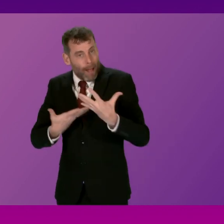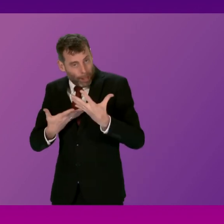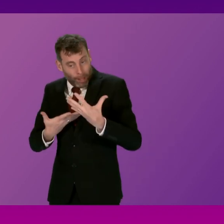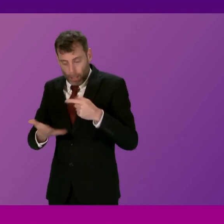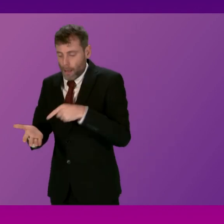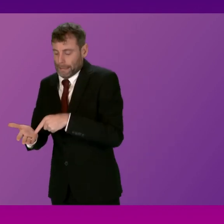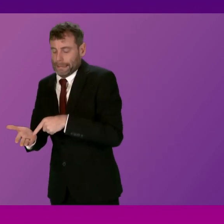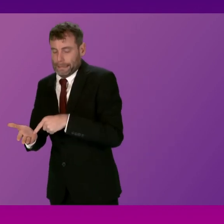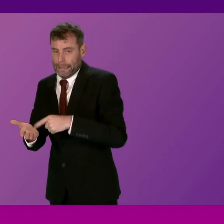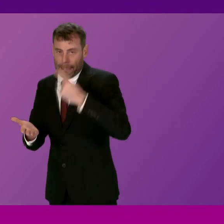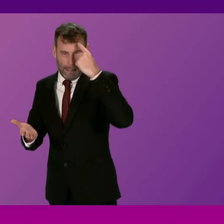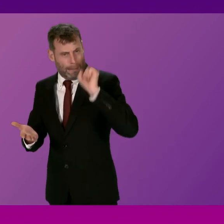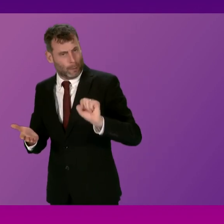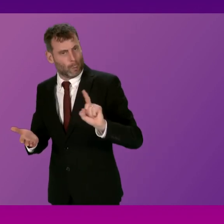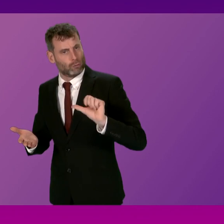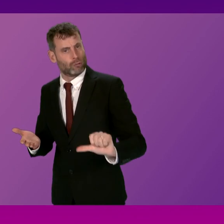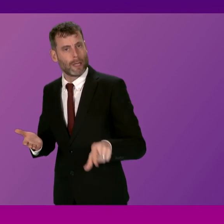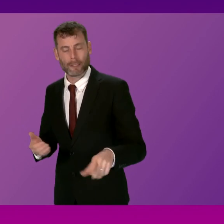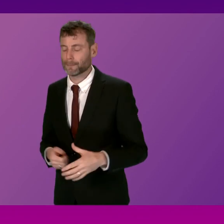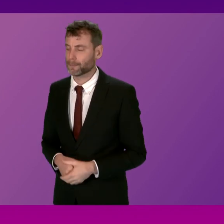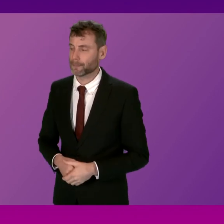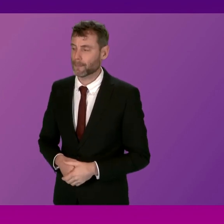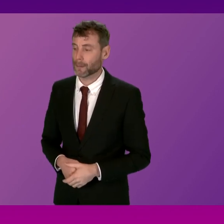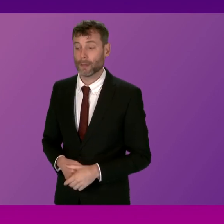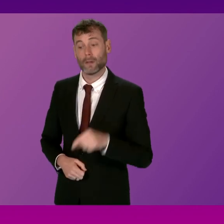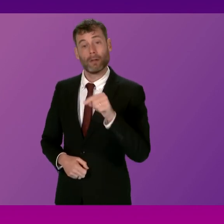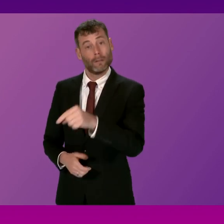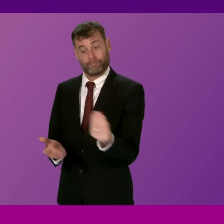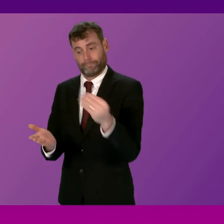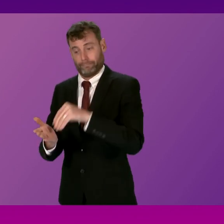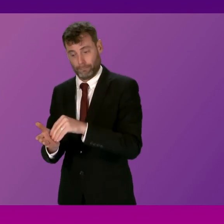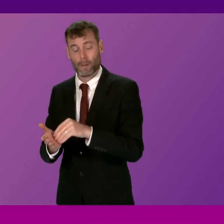Enshrining those rights will not only make our society and culture more accessible; the